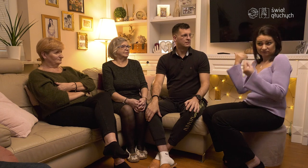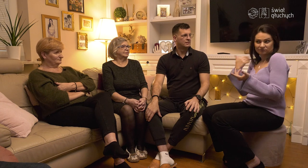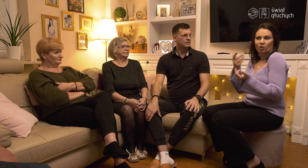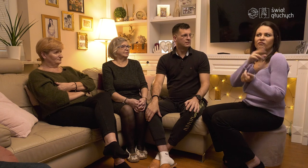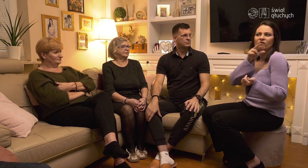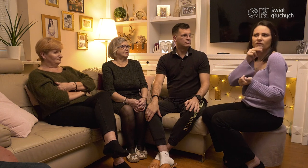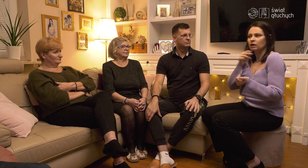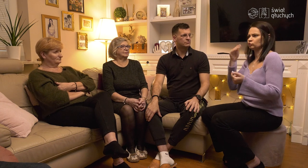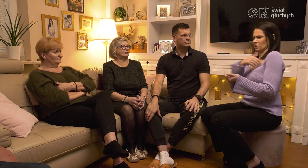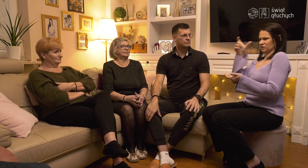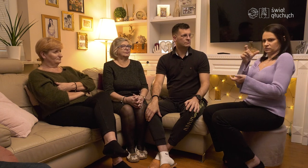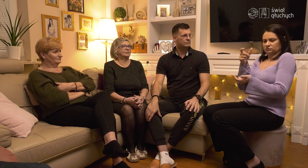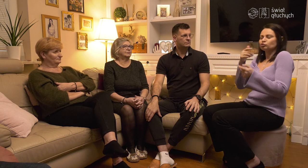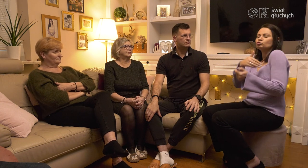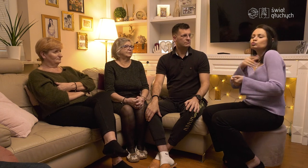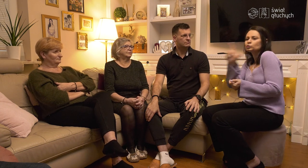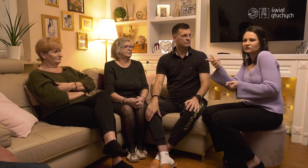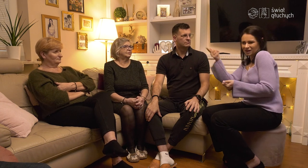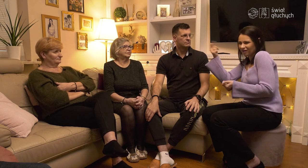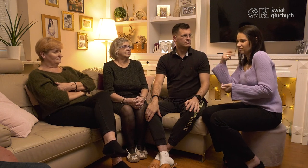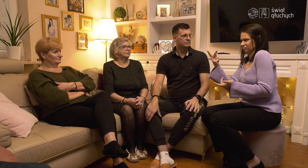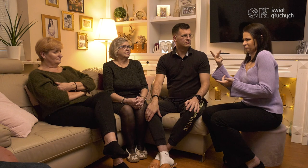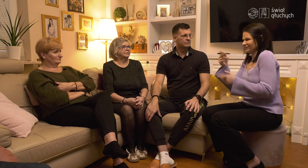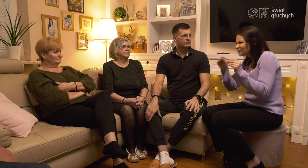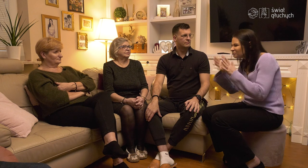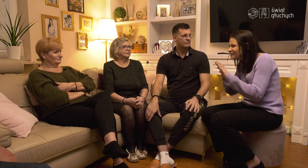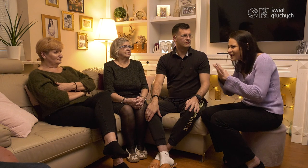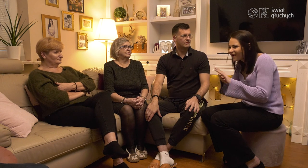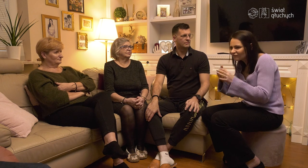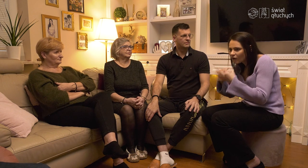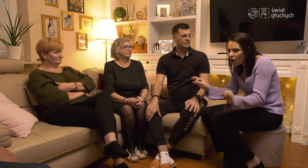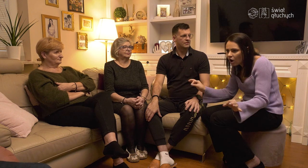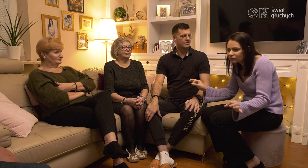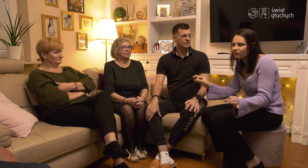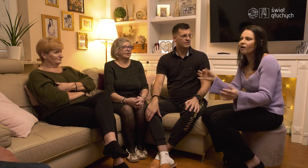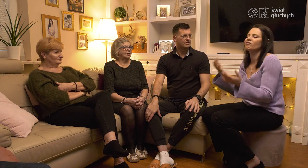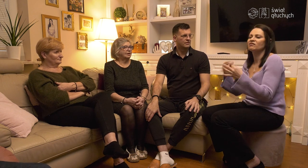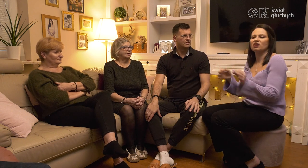I learned how to speak, and later it turned out that there was a school where teachers sign. "It's so possible!" - I thought. It is possible to sign.